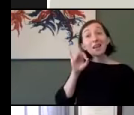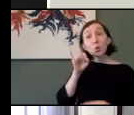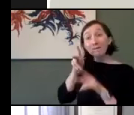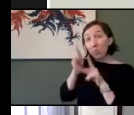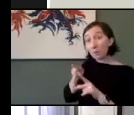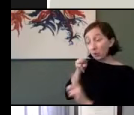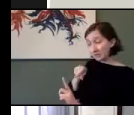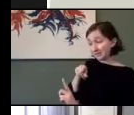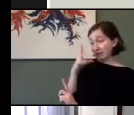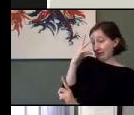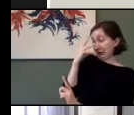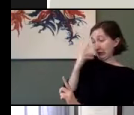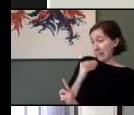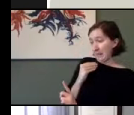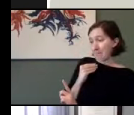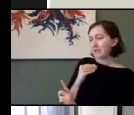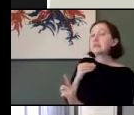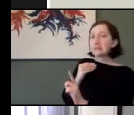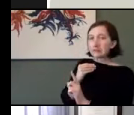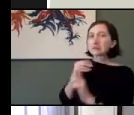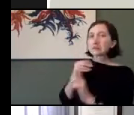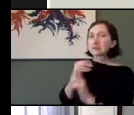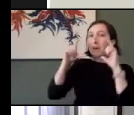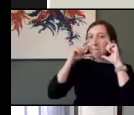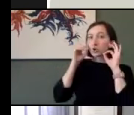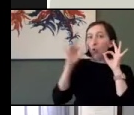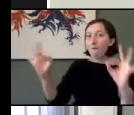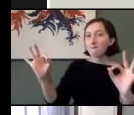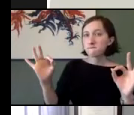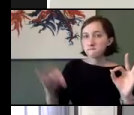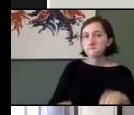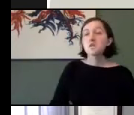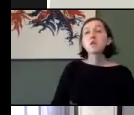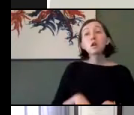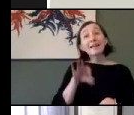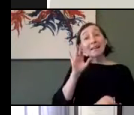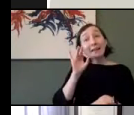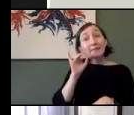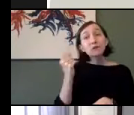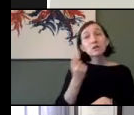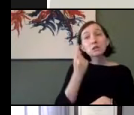or if they don't have the physical ability